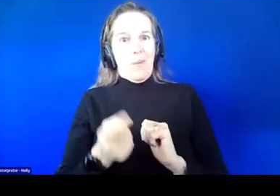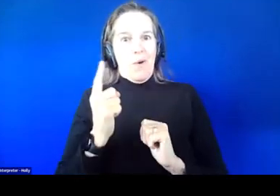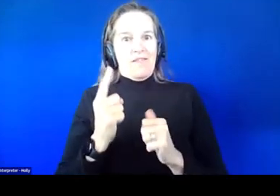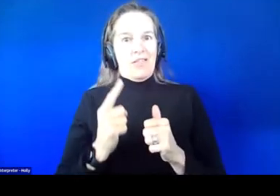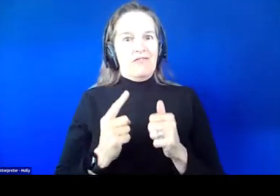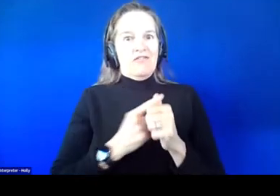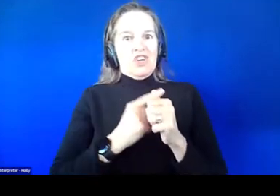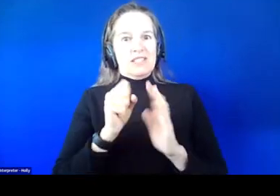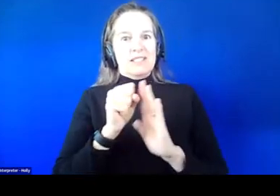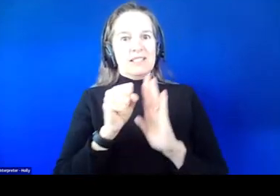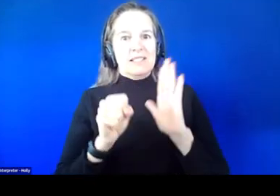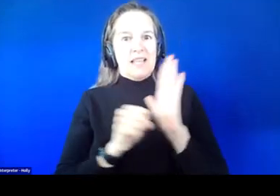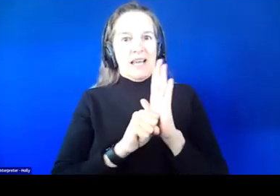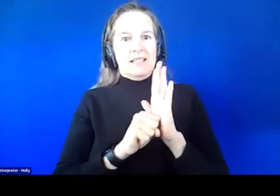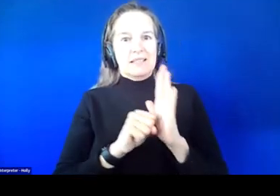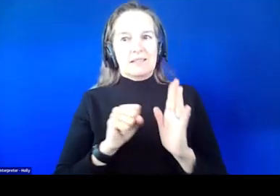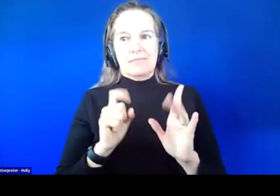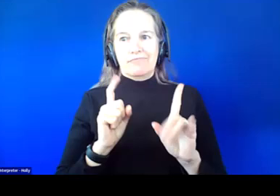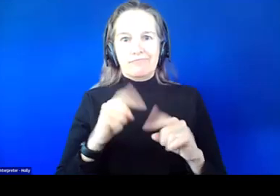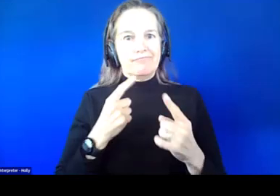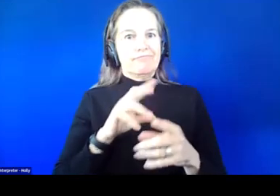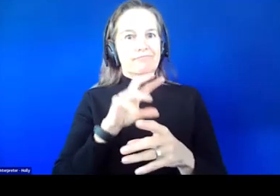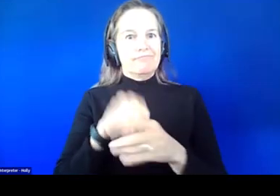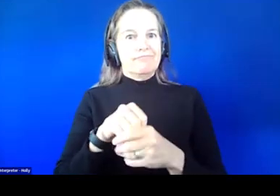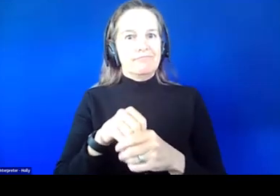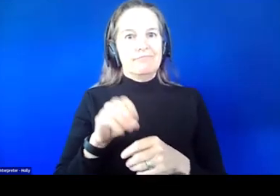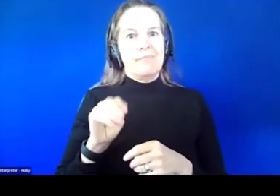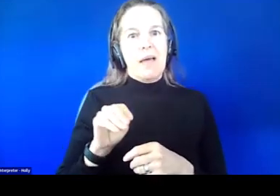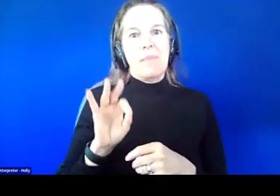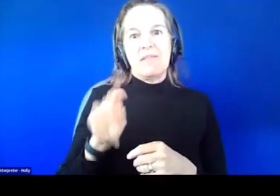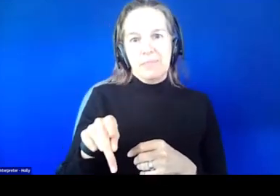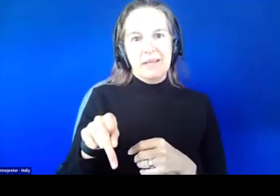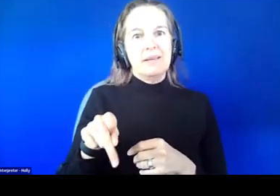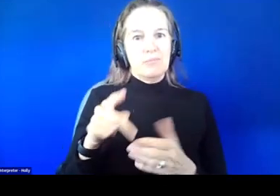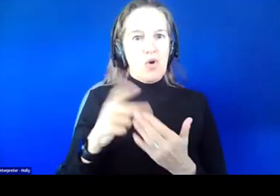in the money follows a person program and our first